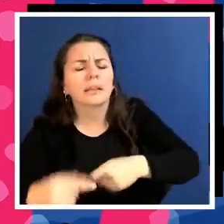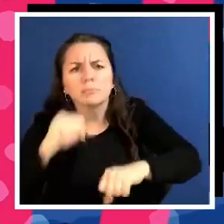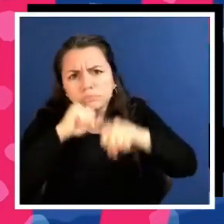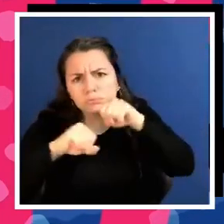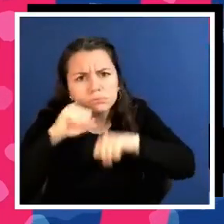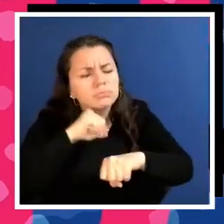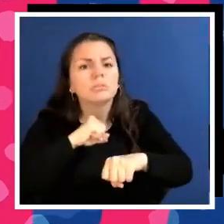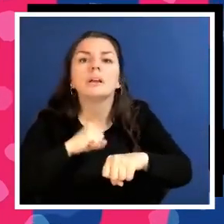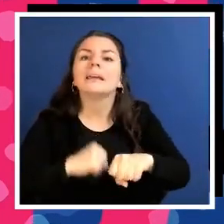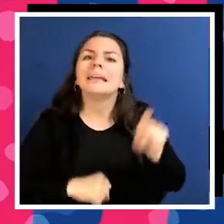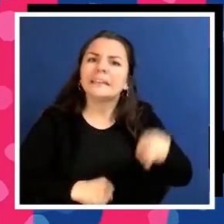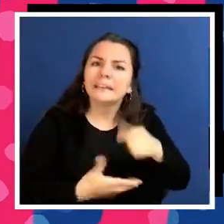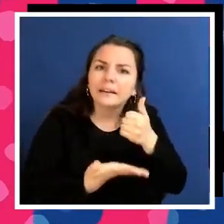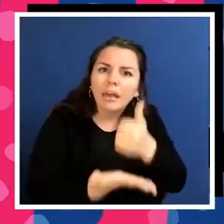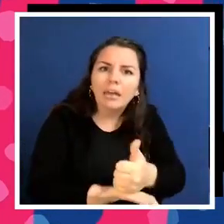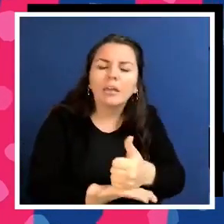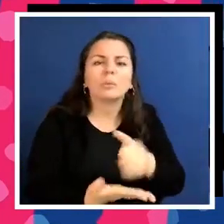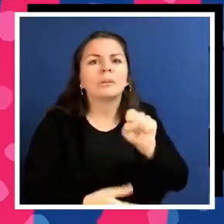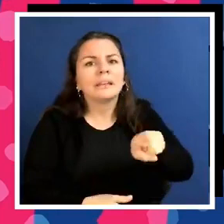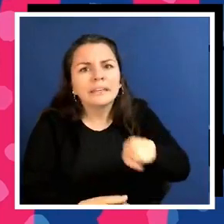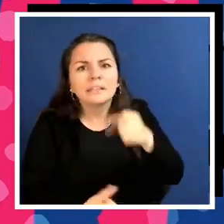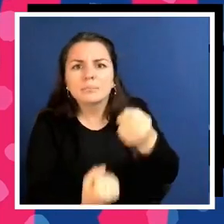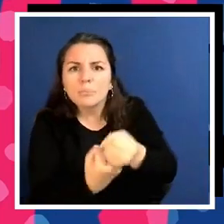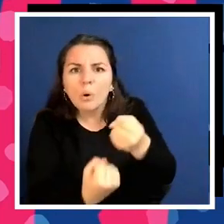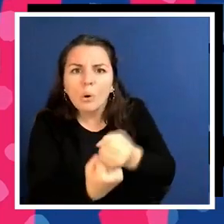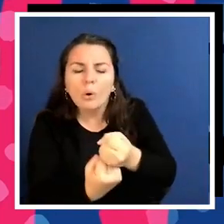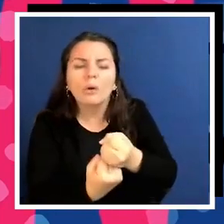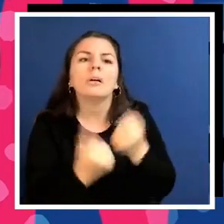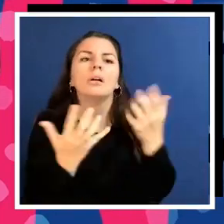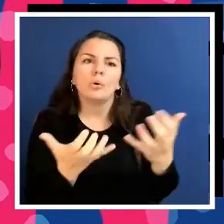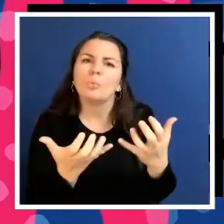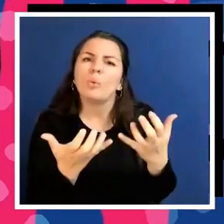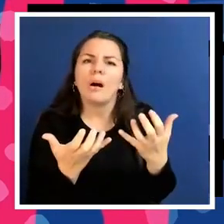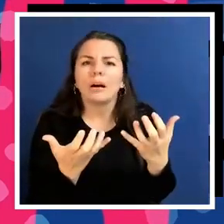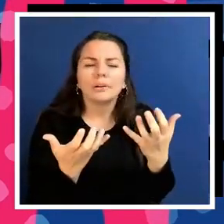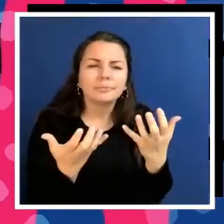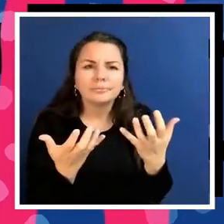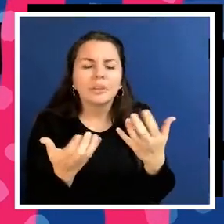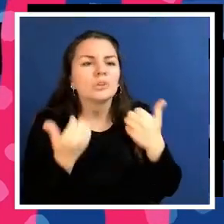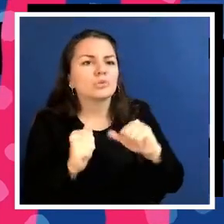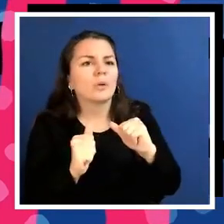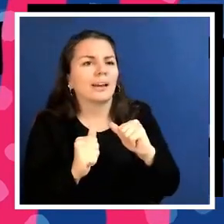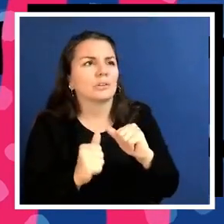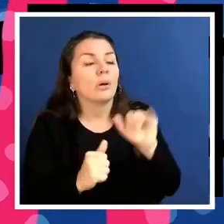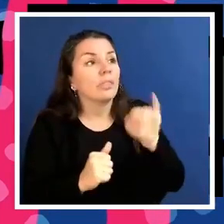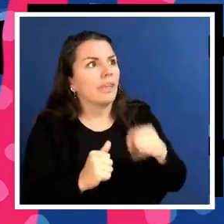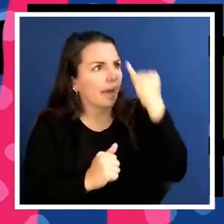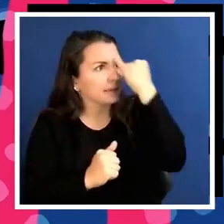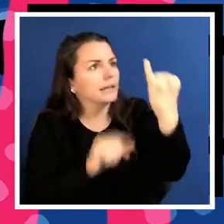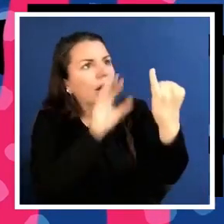THAT'S WHY THIS IS SO IMPORTANT.